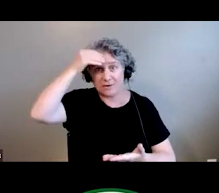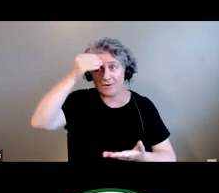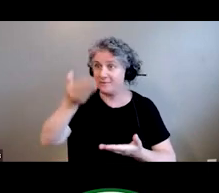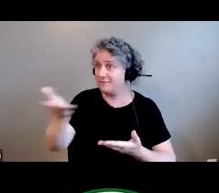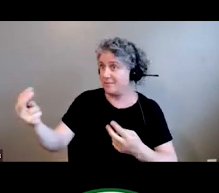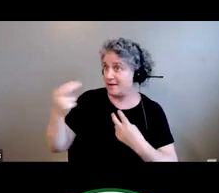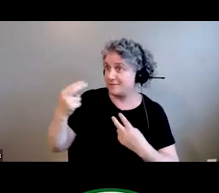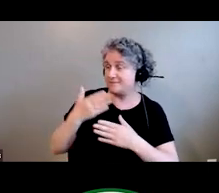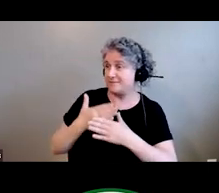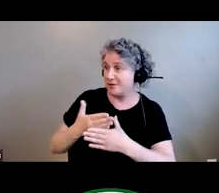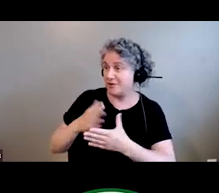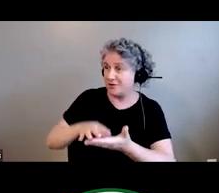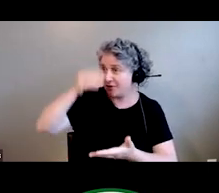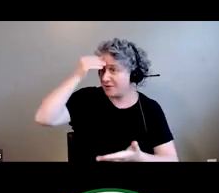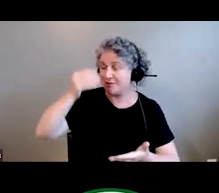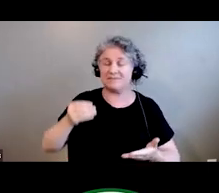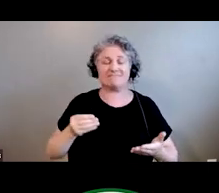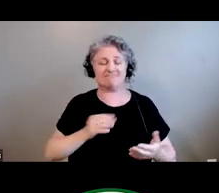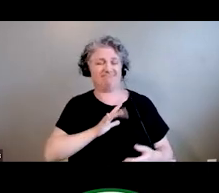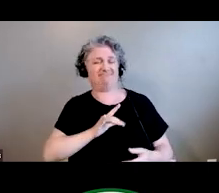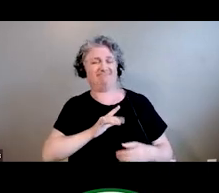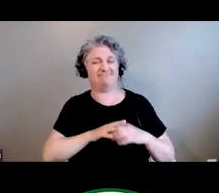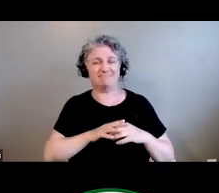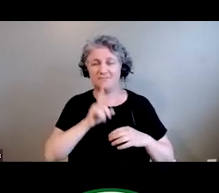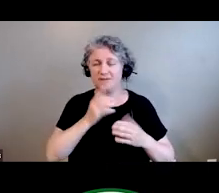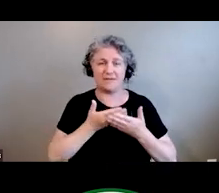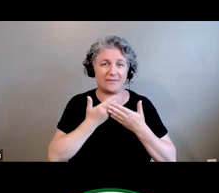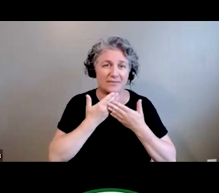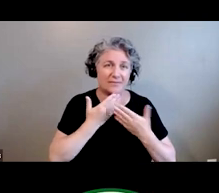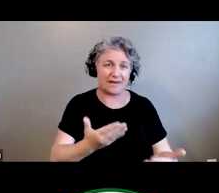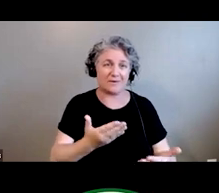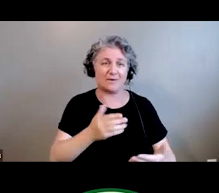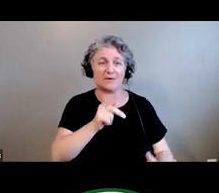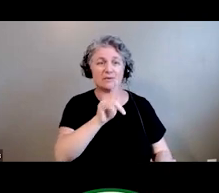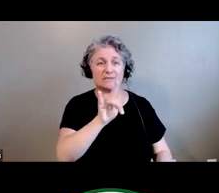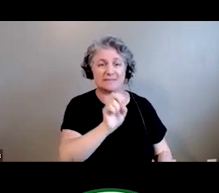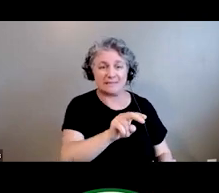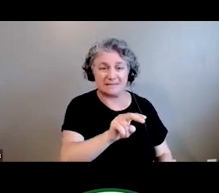Thank you. Noah and thank you, Sabell. I will now pass it on over to to Lak Duta who will